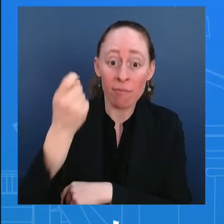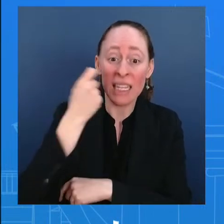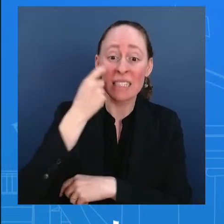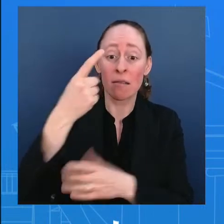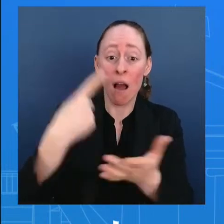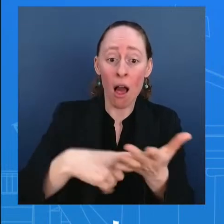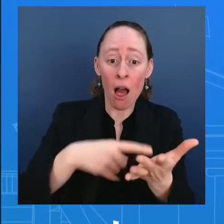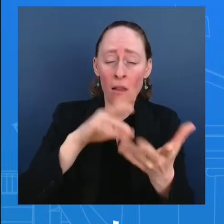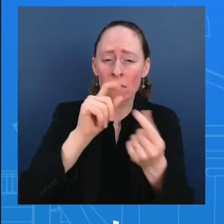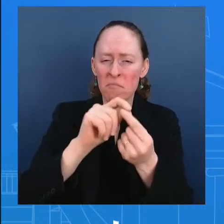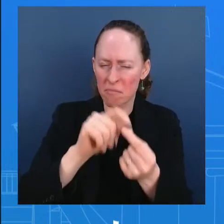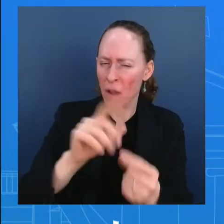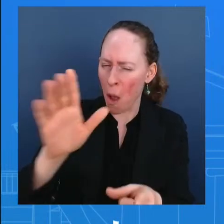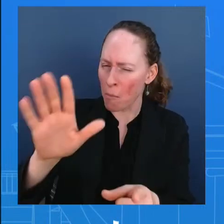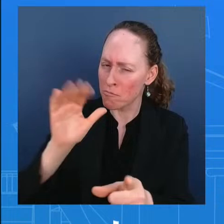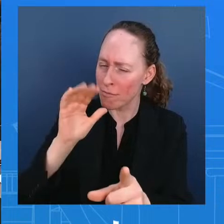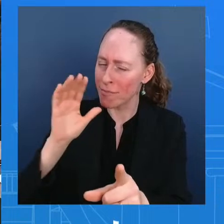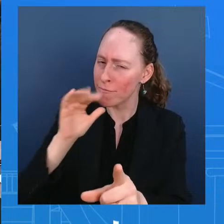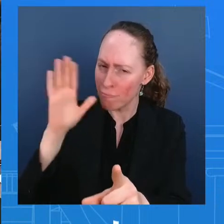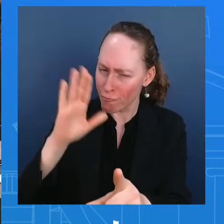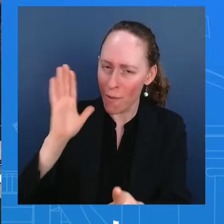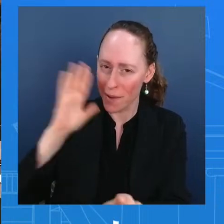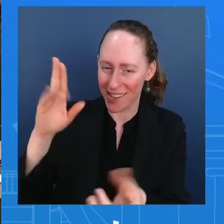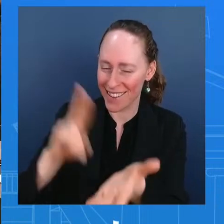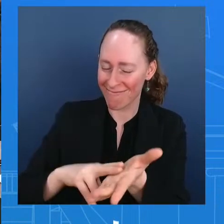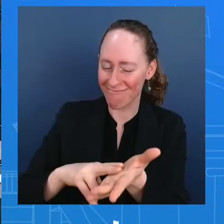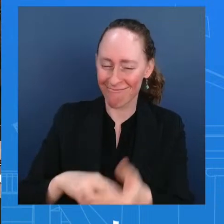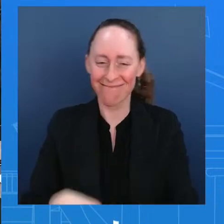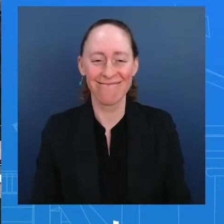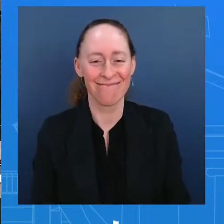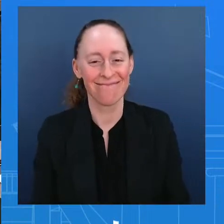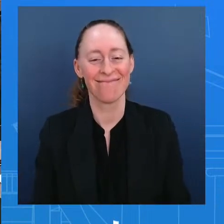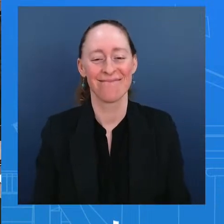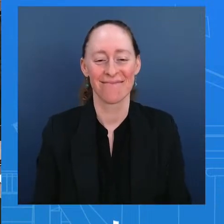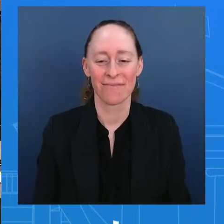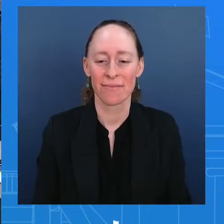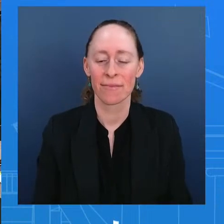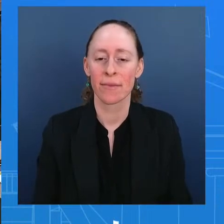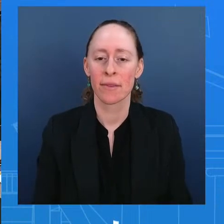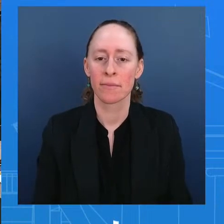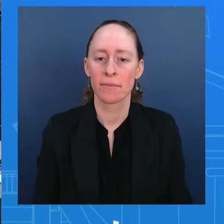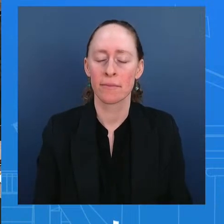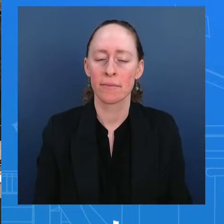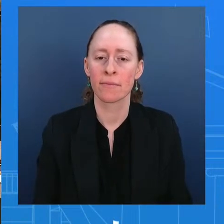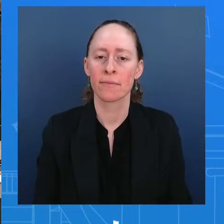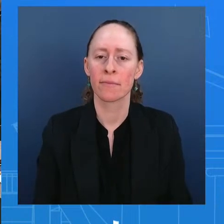The Press: Thanks, Karine. U.S. Steel has warned that -- that it may or likely would have to close steel mills